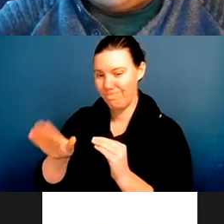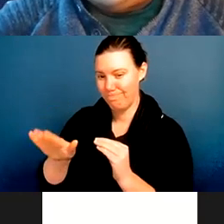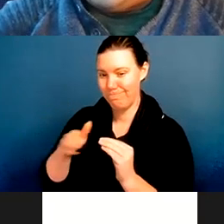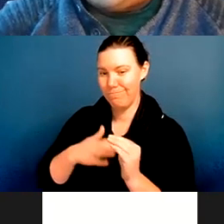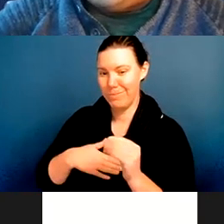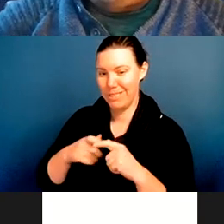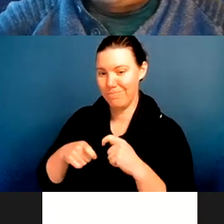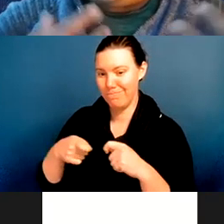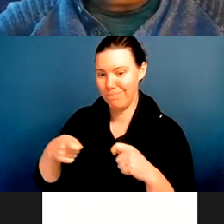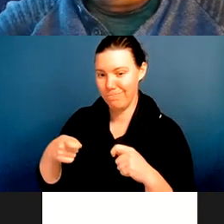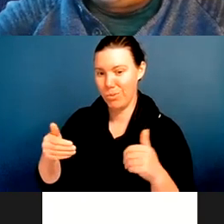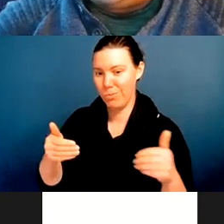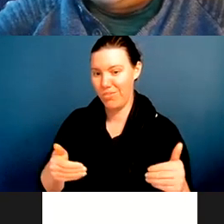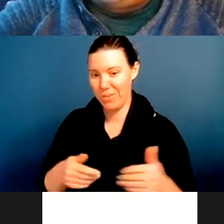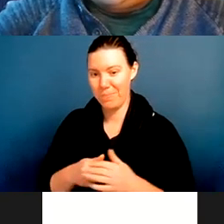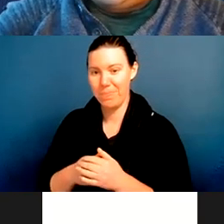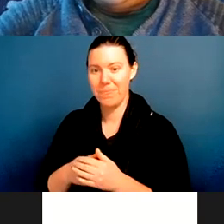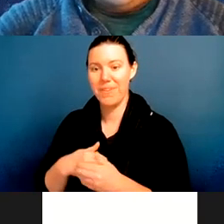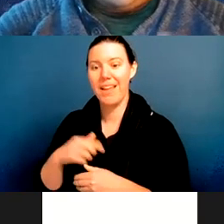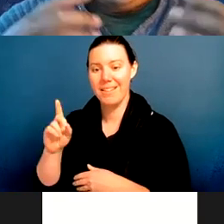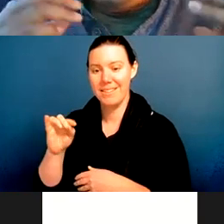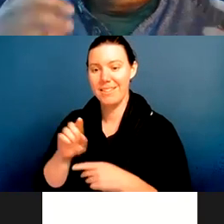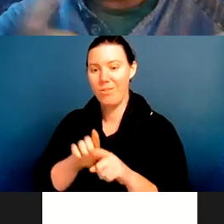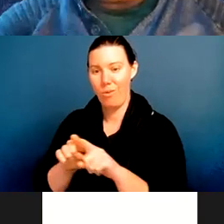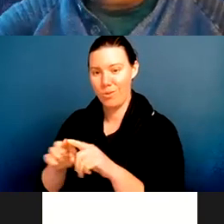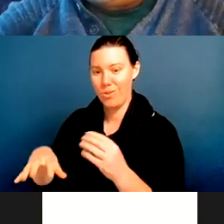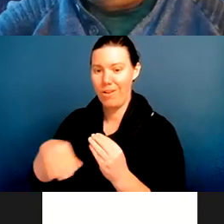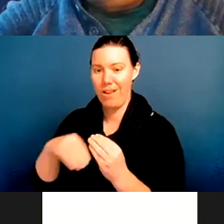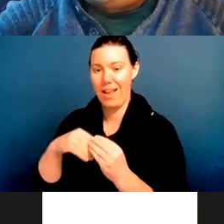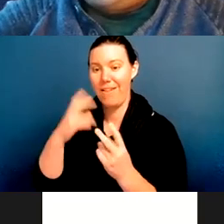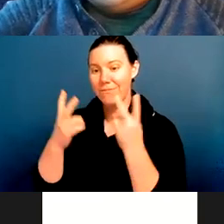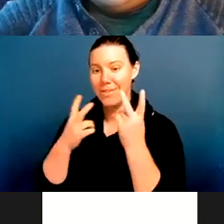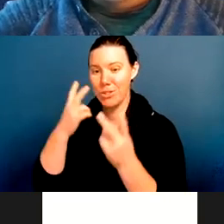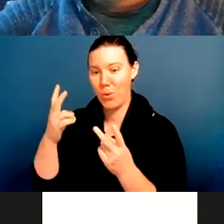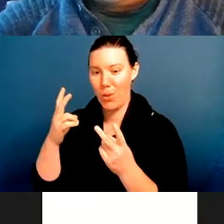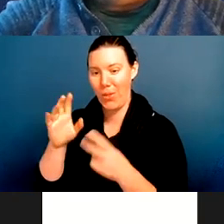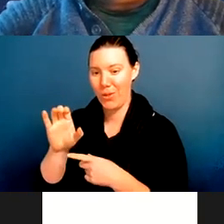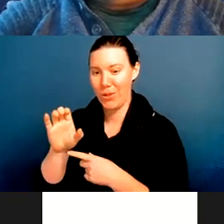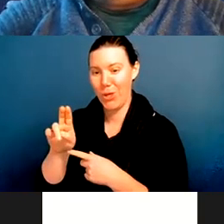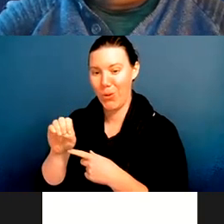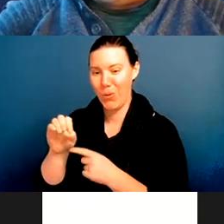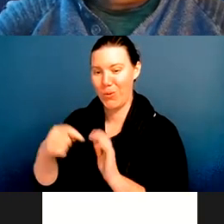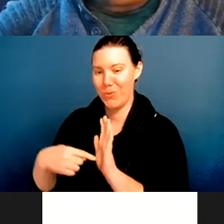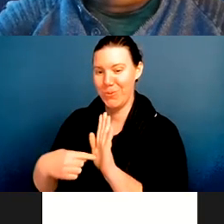And I have integrated in a visual cue, and it will let you know in yellow